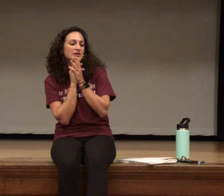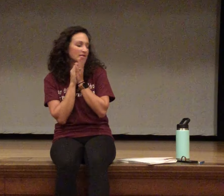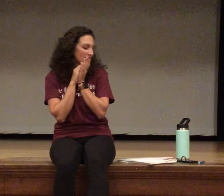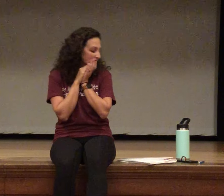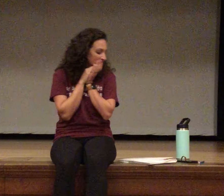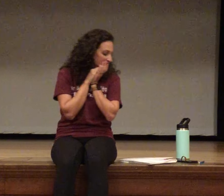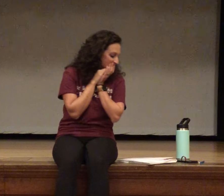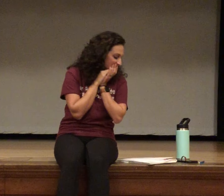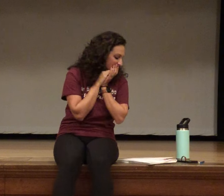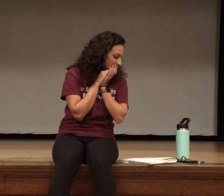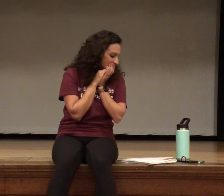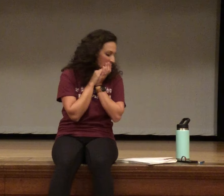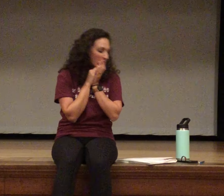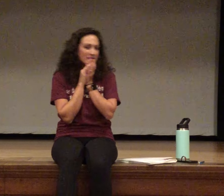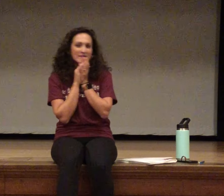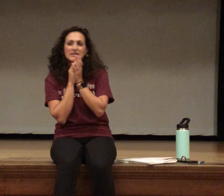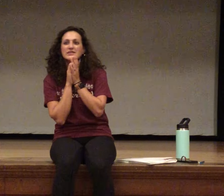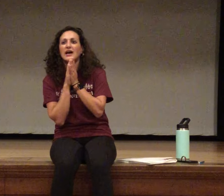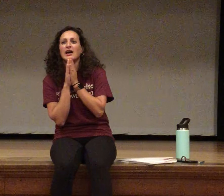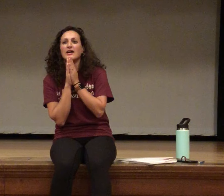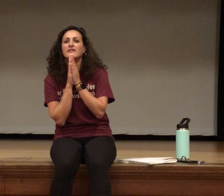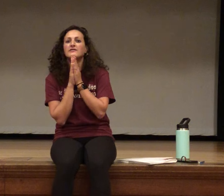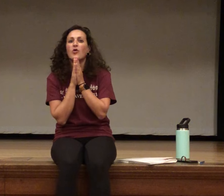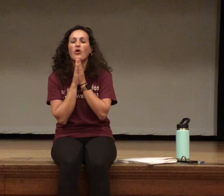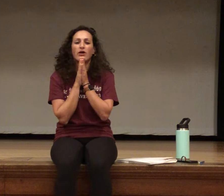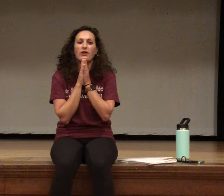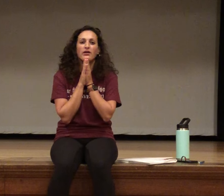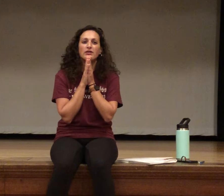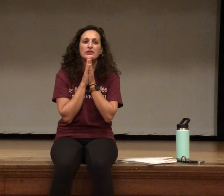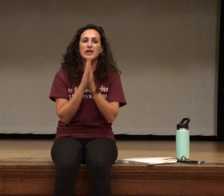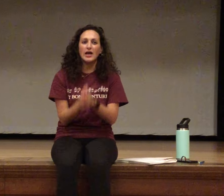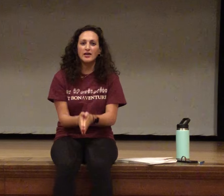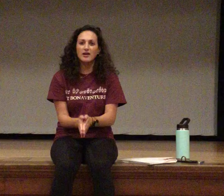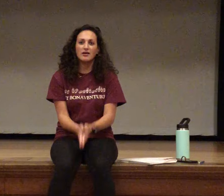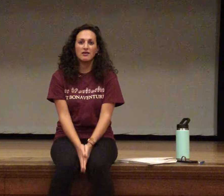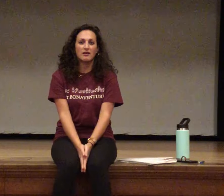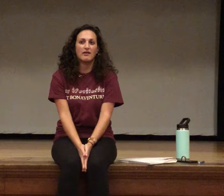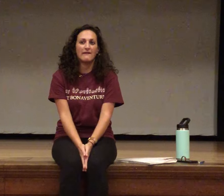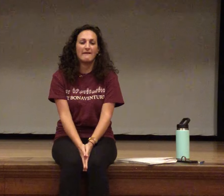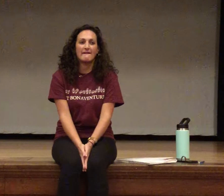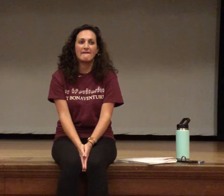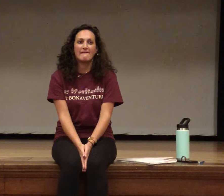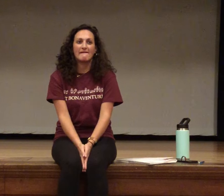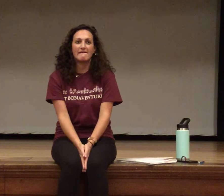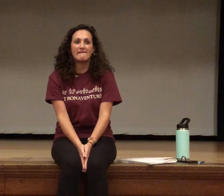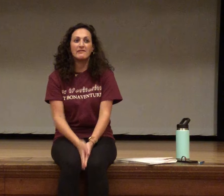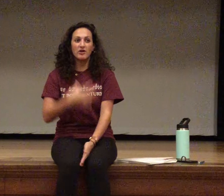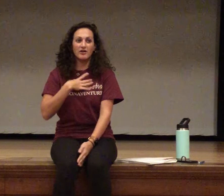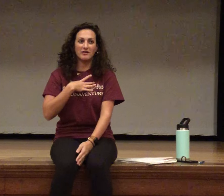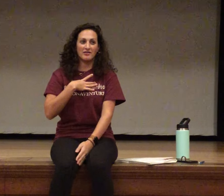um what's the sign for like good